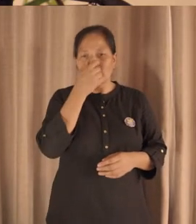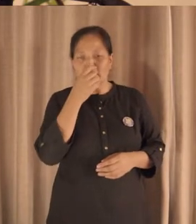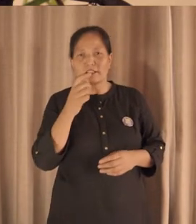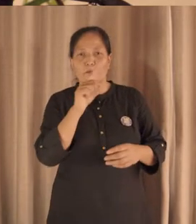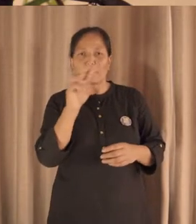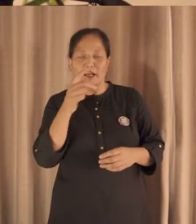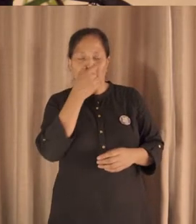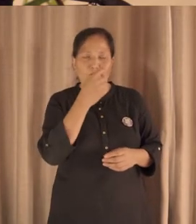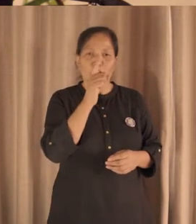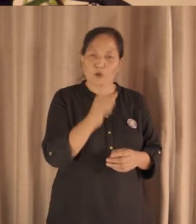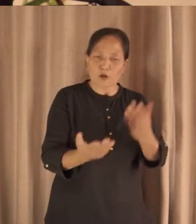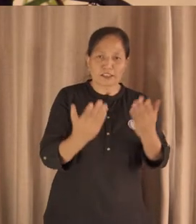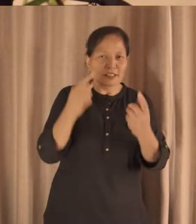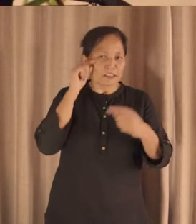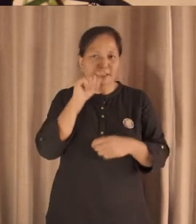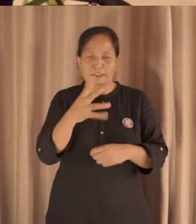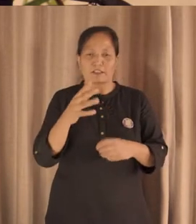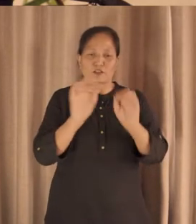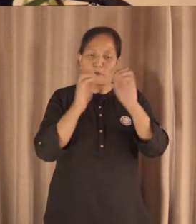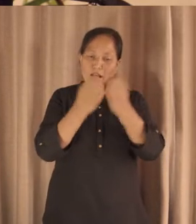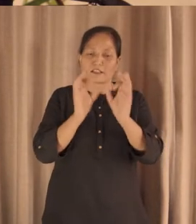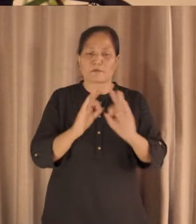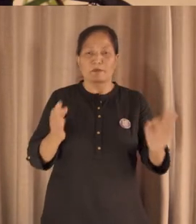and non-treaties, the issues can relate to women’s rights, or workers’ rights, PWDs,